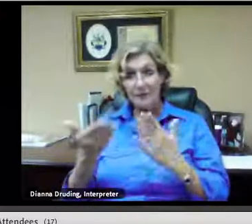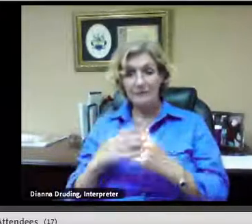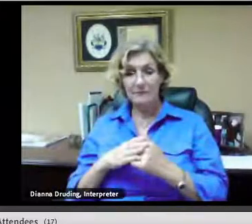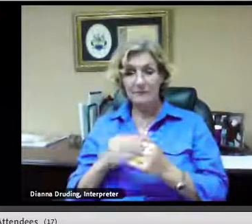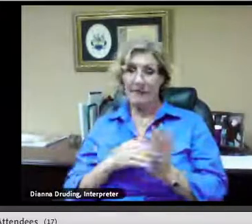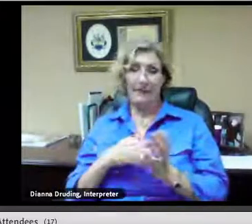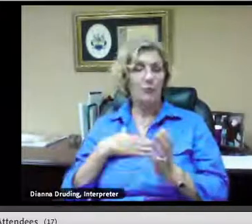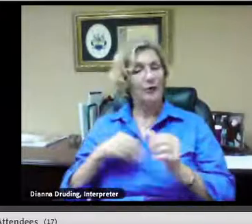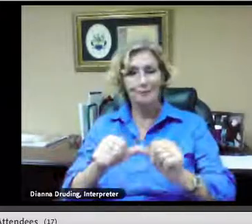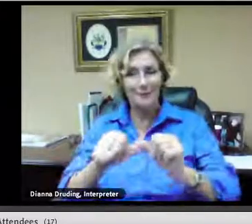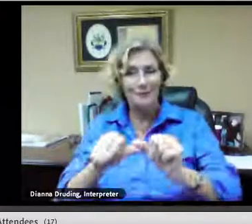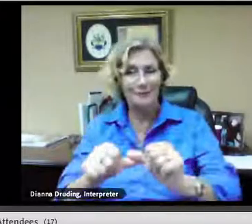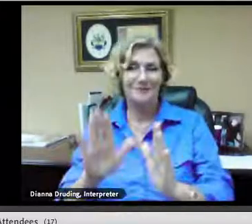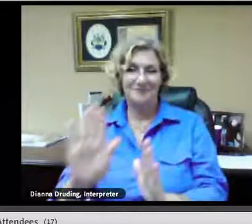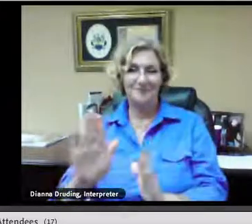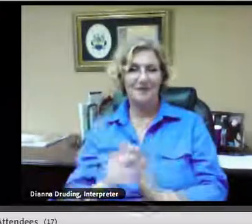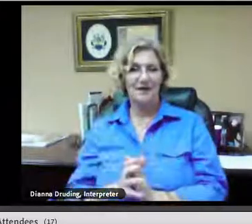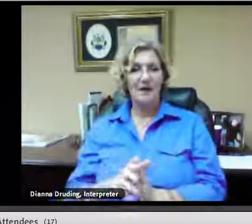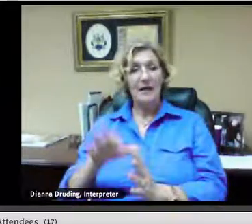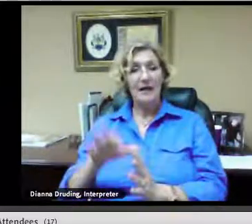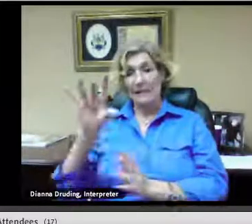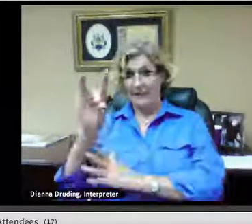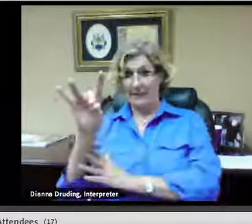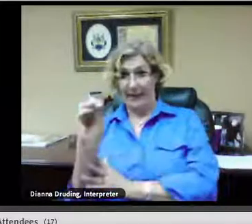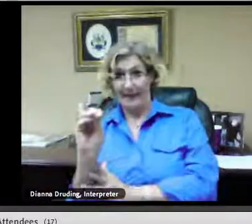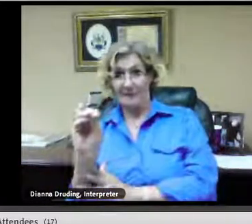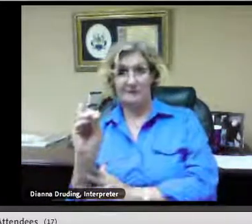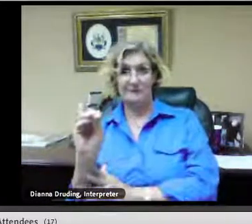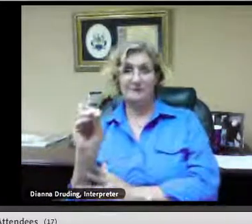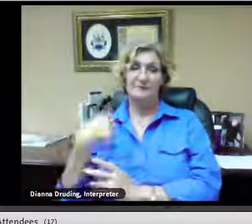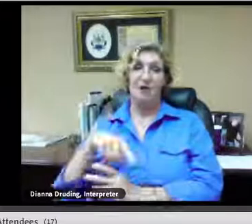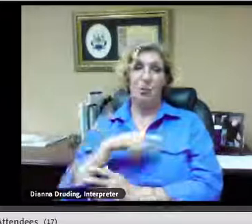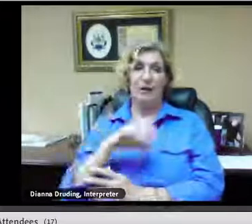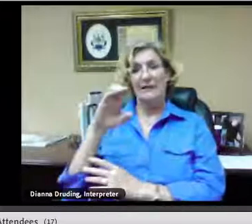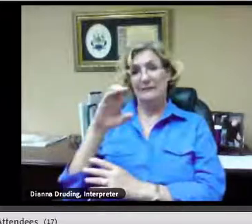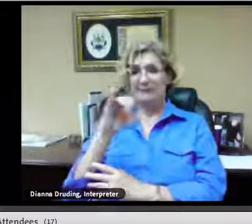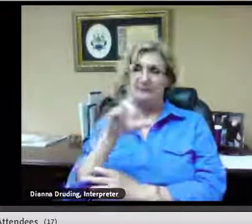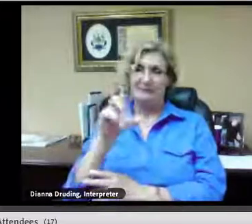We've got Civil Rights Institutionalized Persons Act.